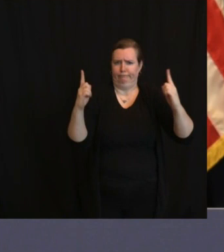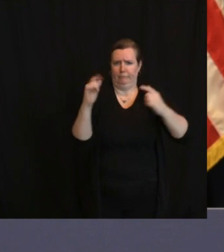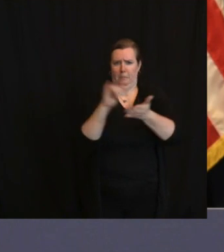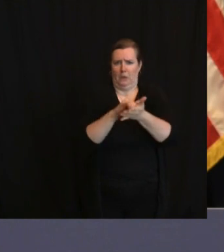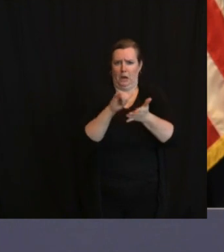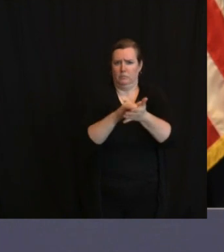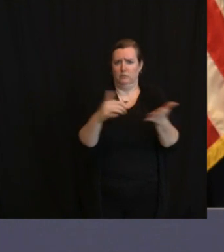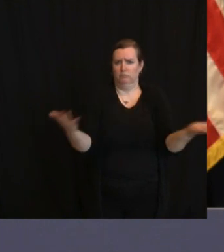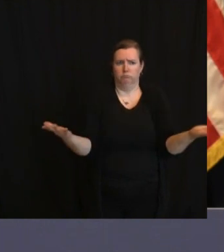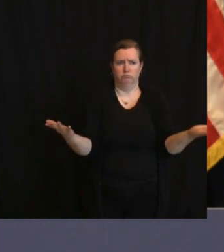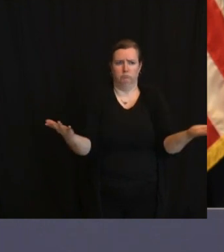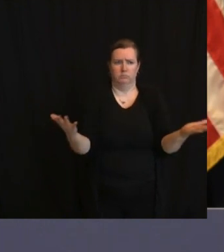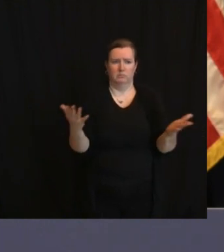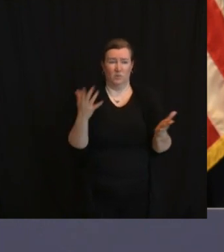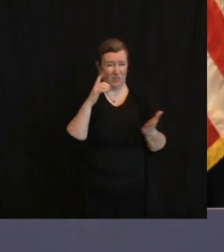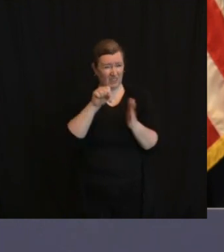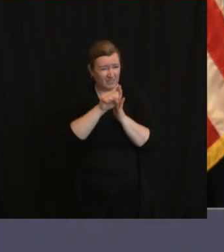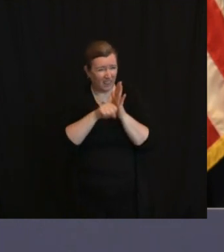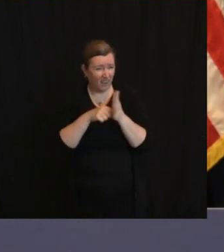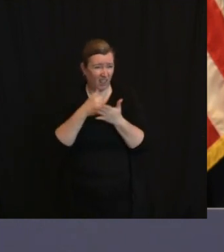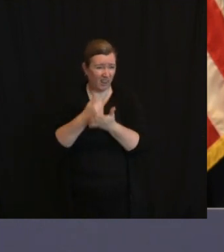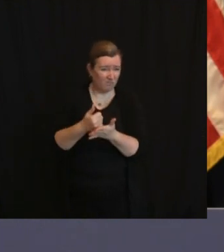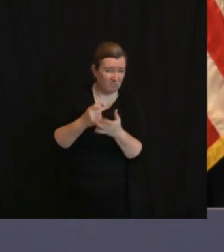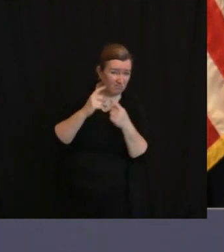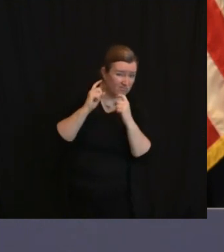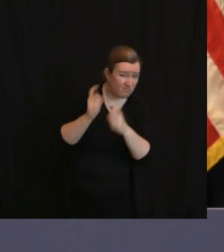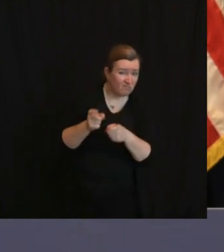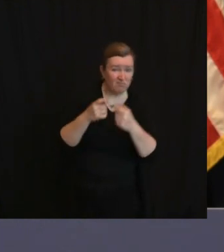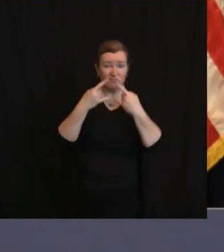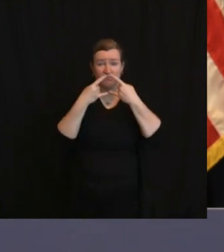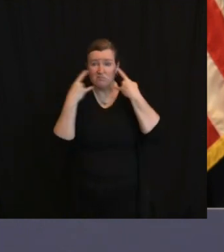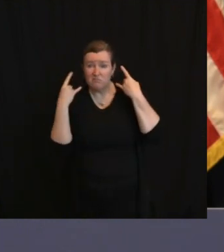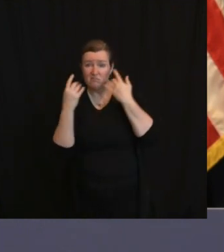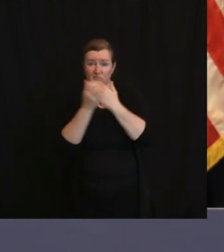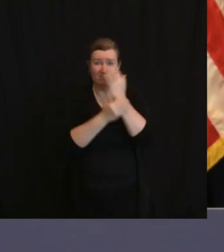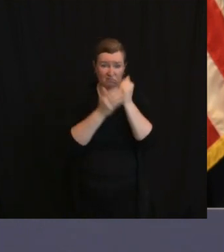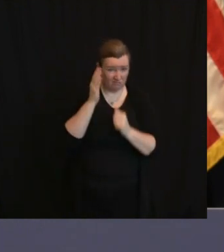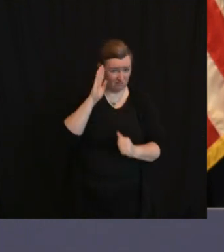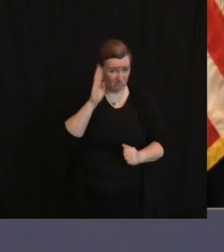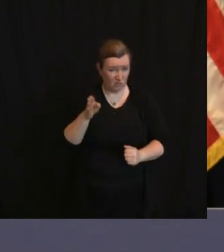SOCIAL DISTANCE. IS THE STATE GOING TO ASSIST THEM IN GETTING MASKS, GLOVES,